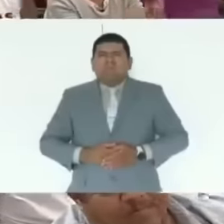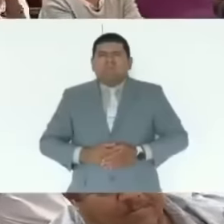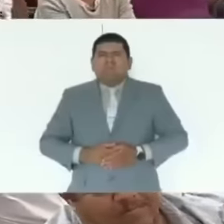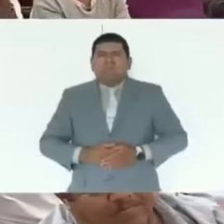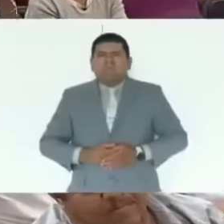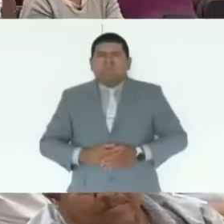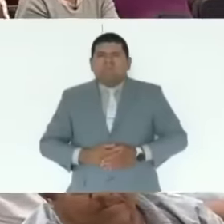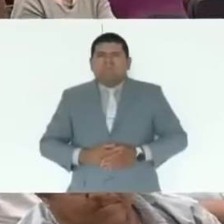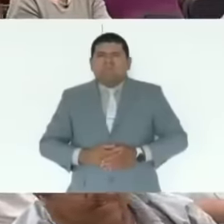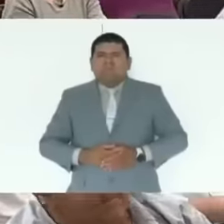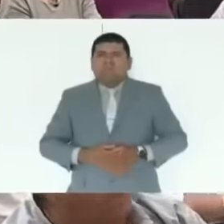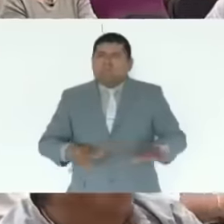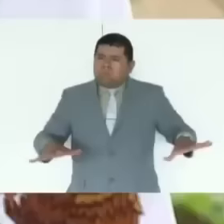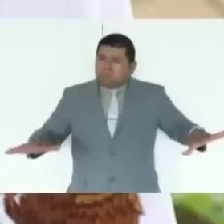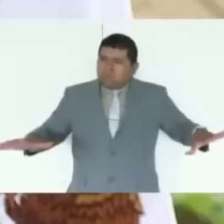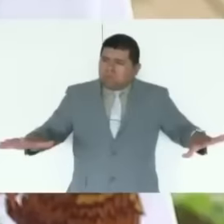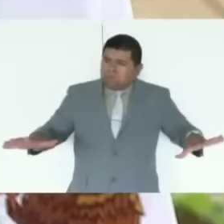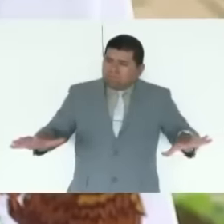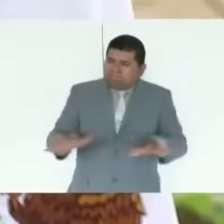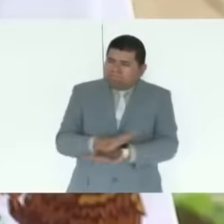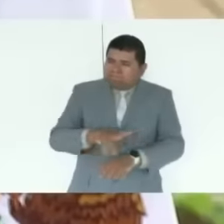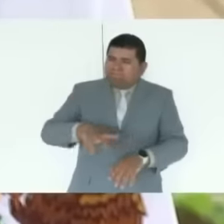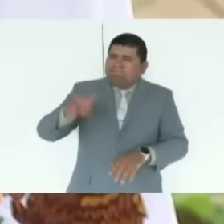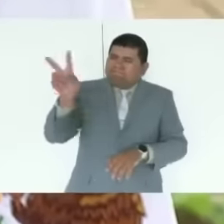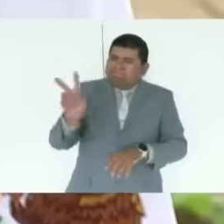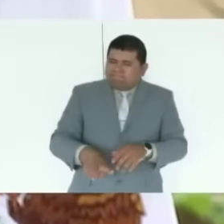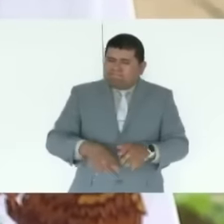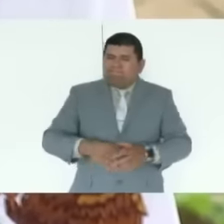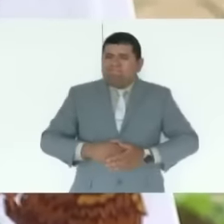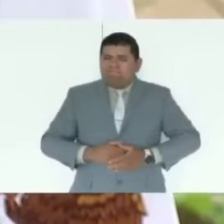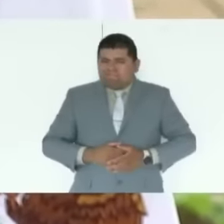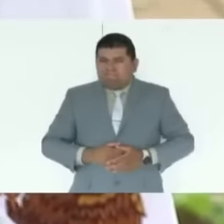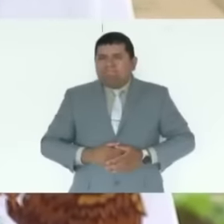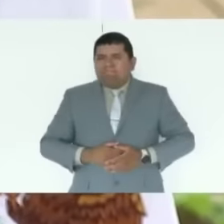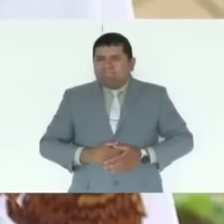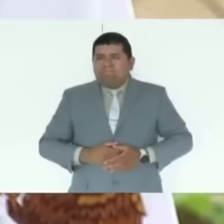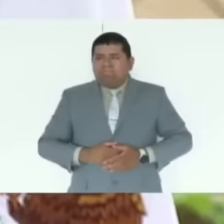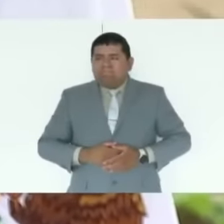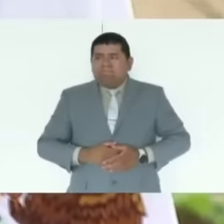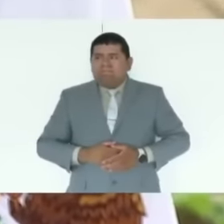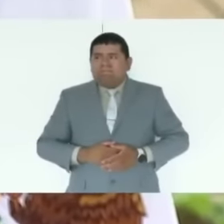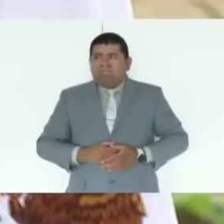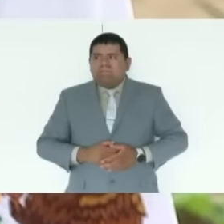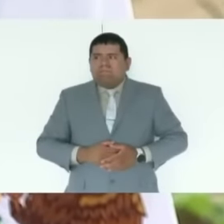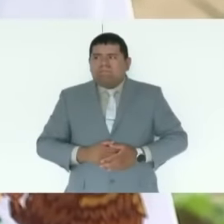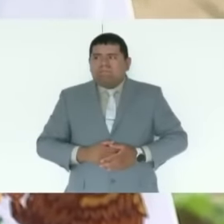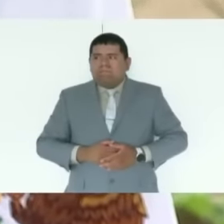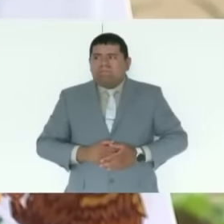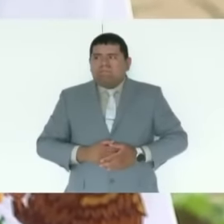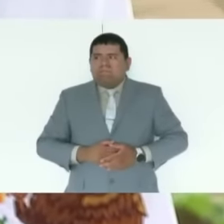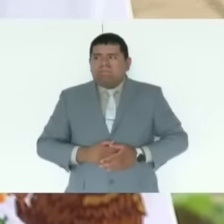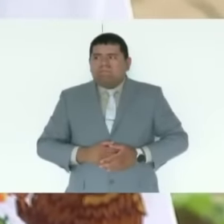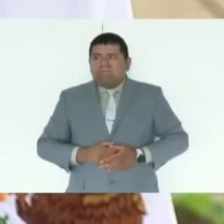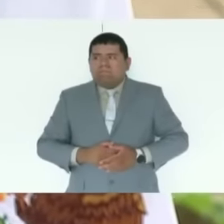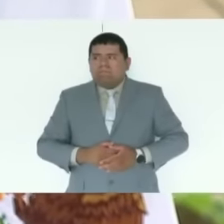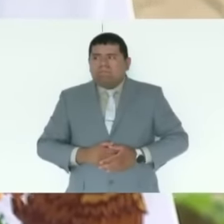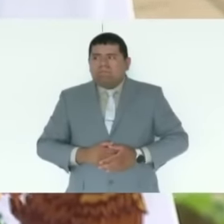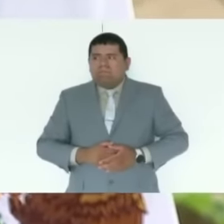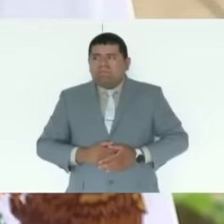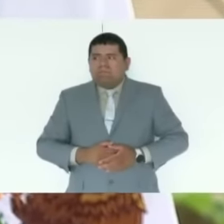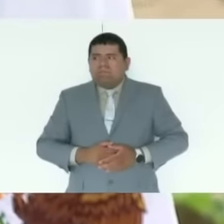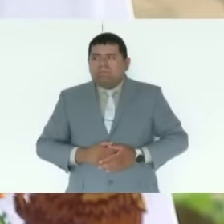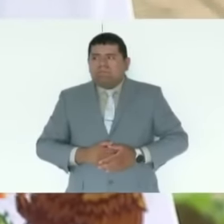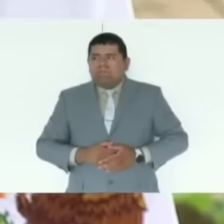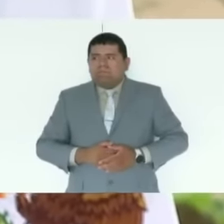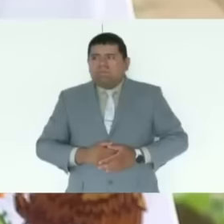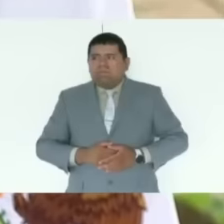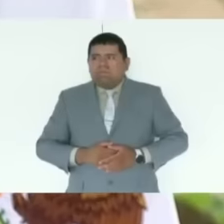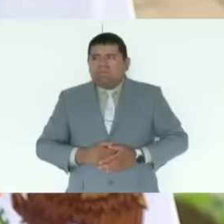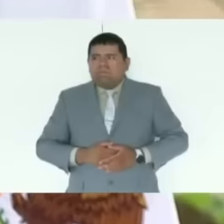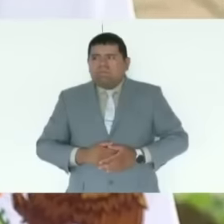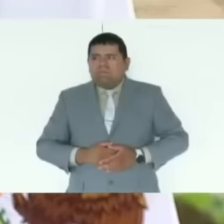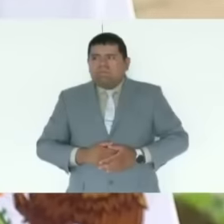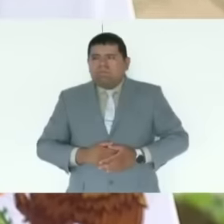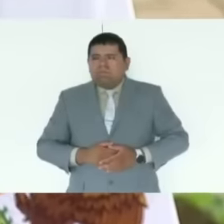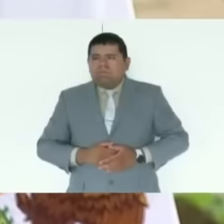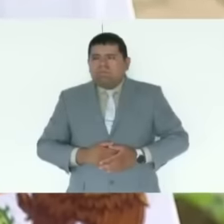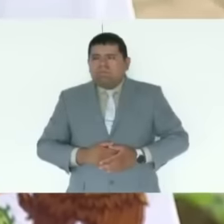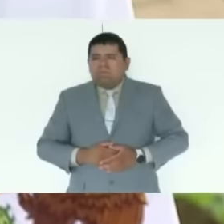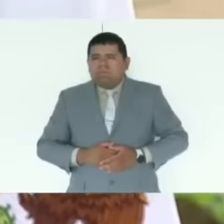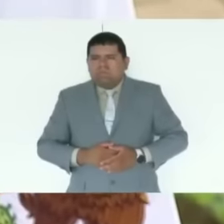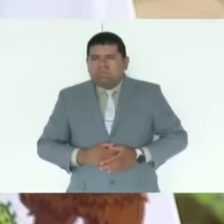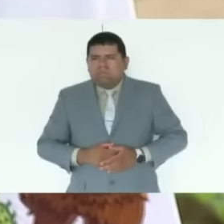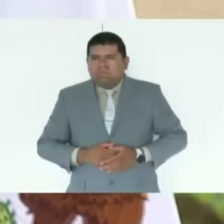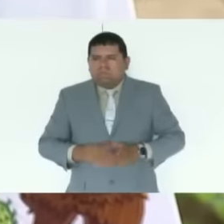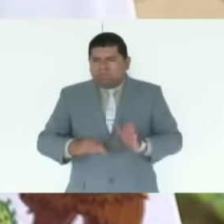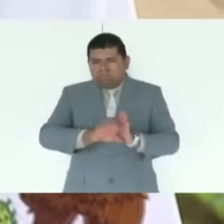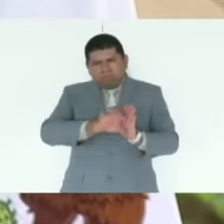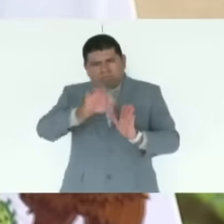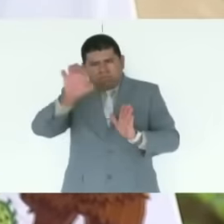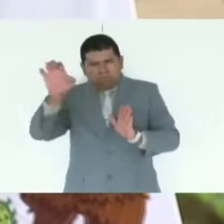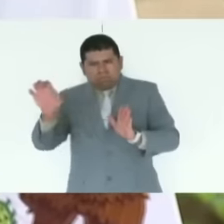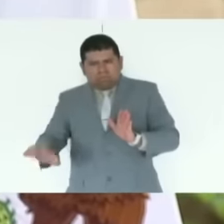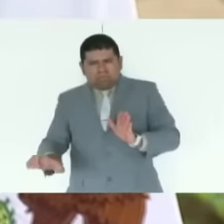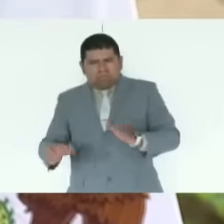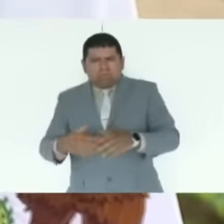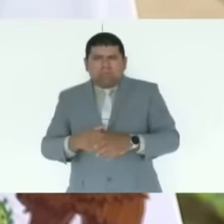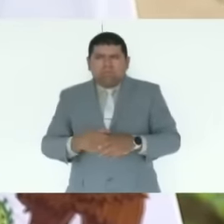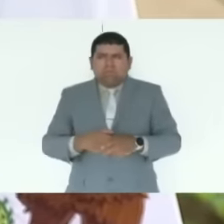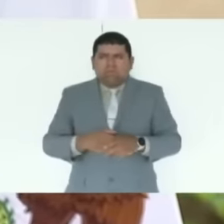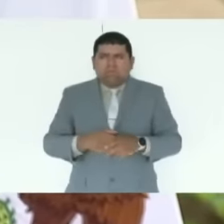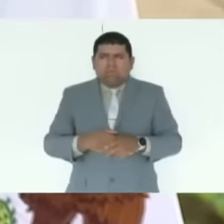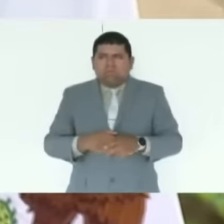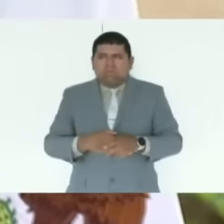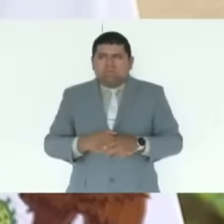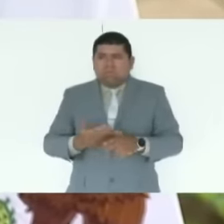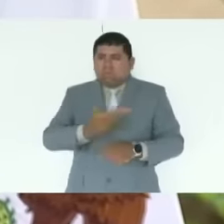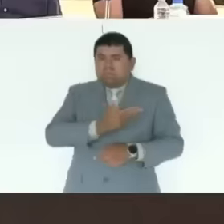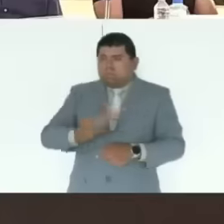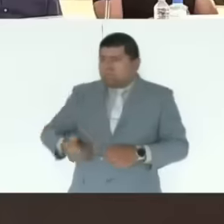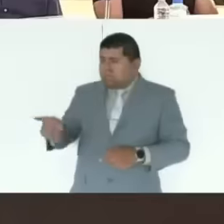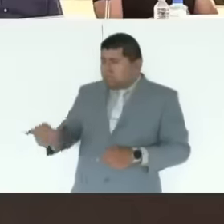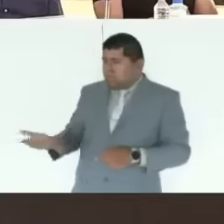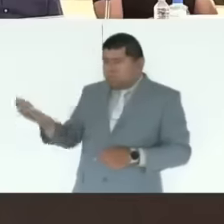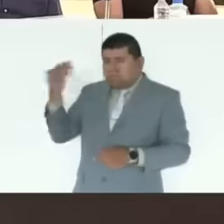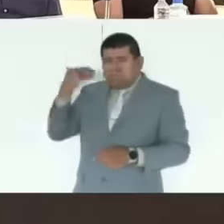changed Everything changed because we were governed by a maxim that the president has called part of a